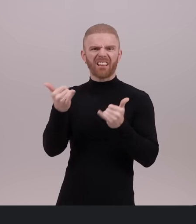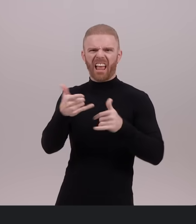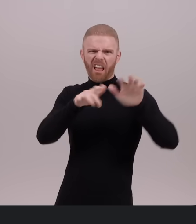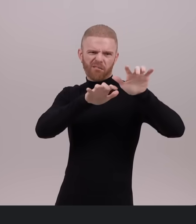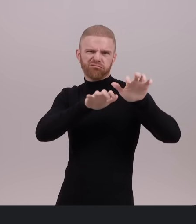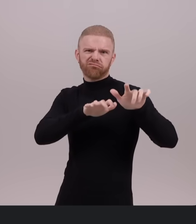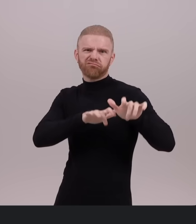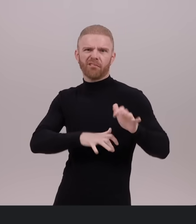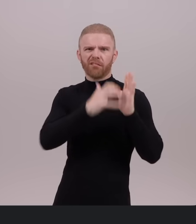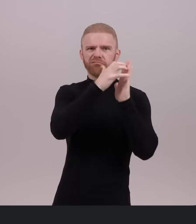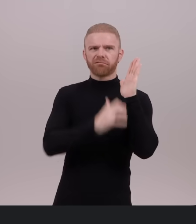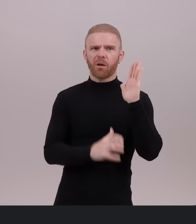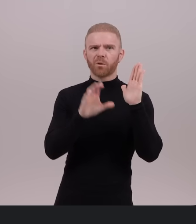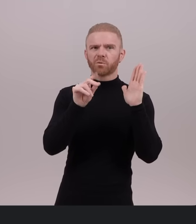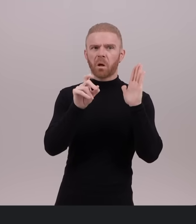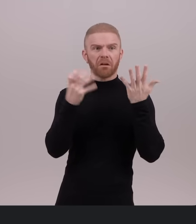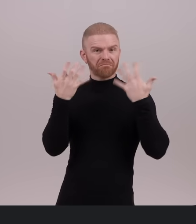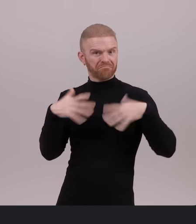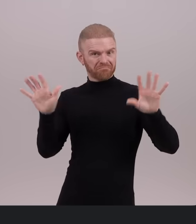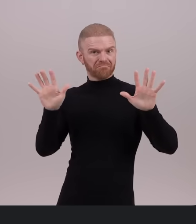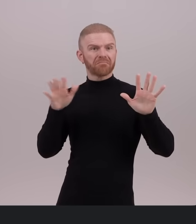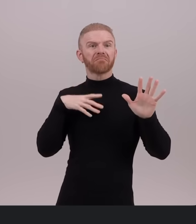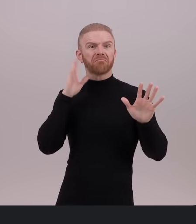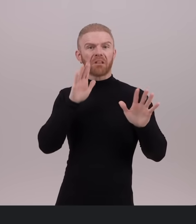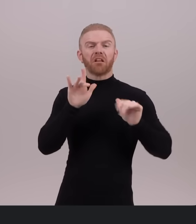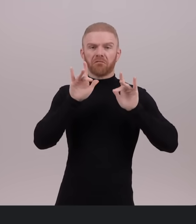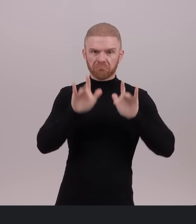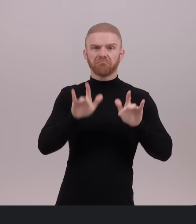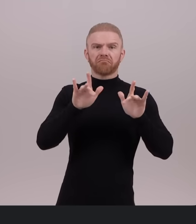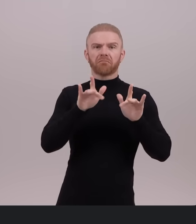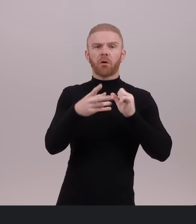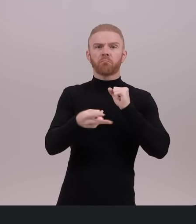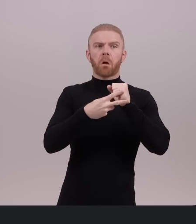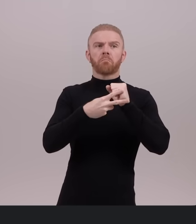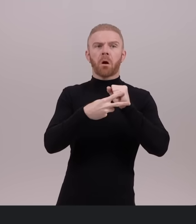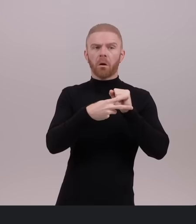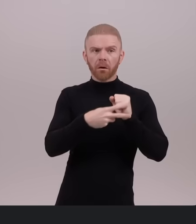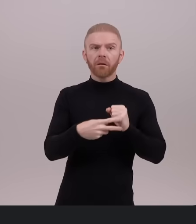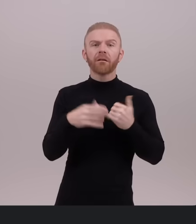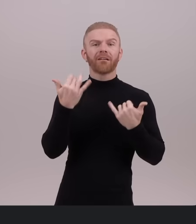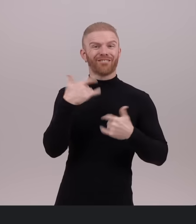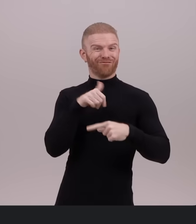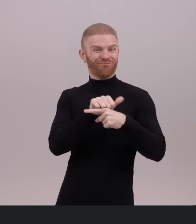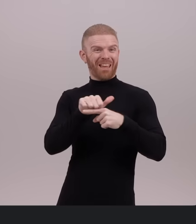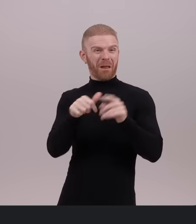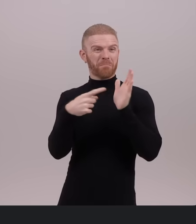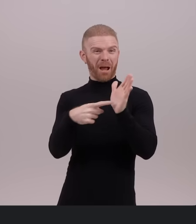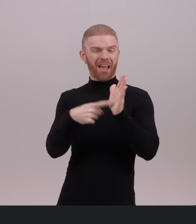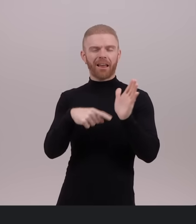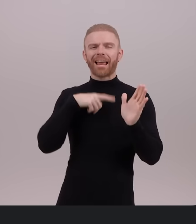Once this is done, I'm going to take this and push it to my repo and because we're training a model, I'll need a GPU-enabled cloud machine.